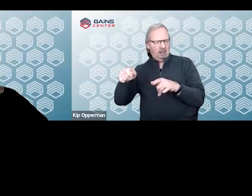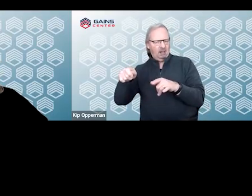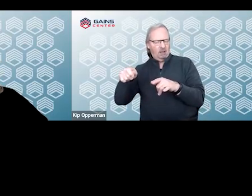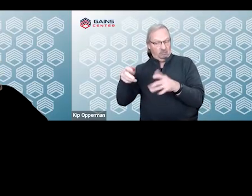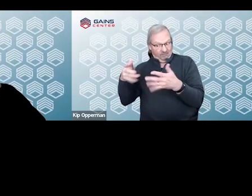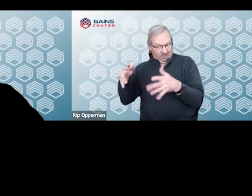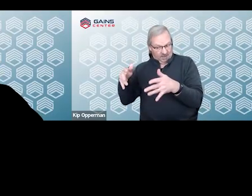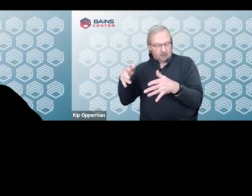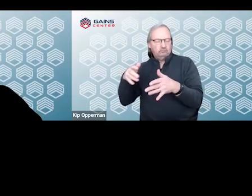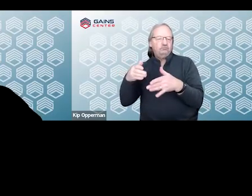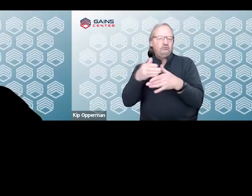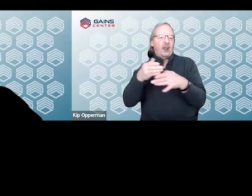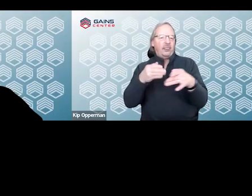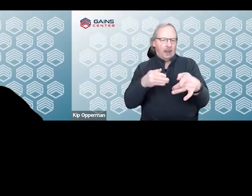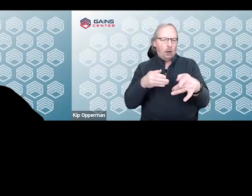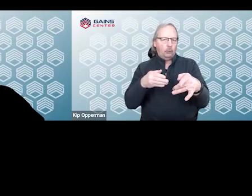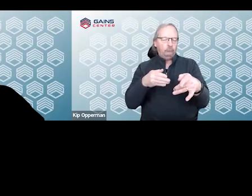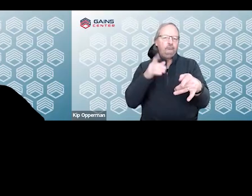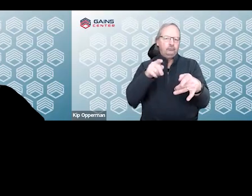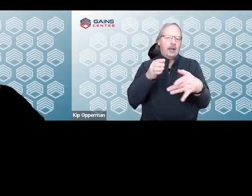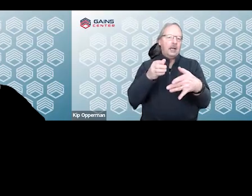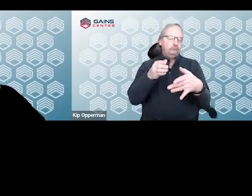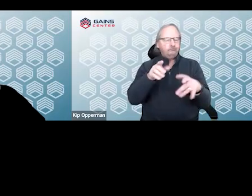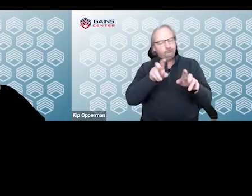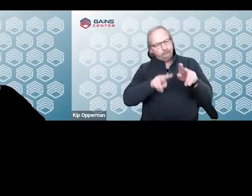We will also be disseminating slides to everyone